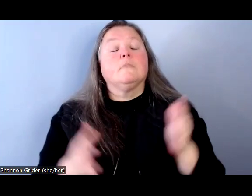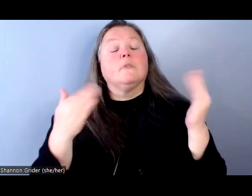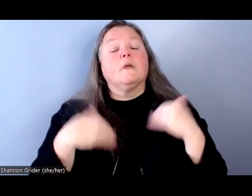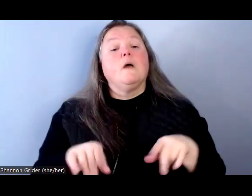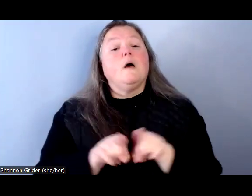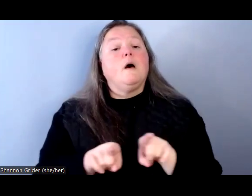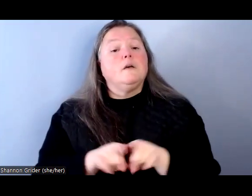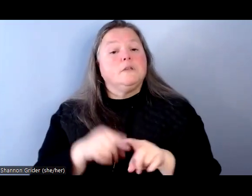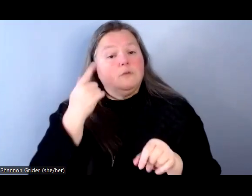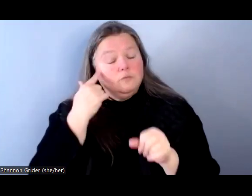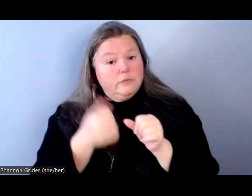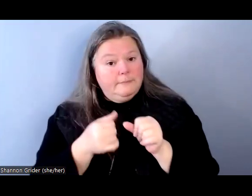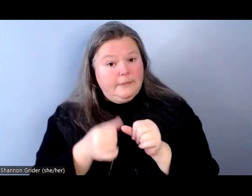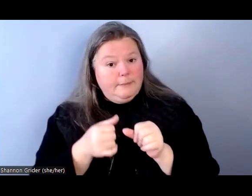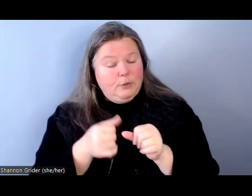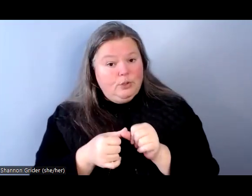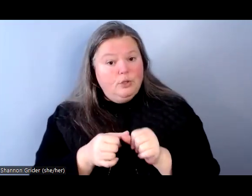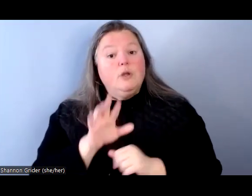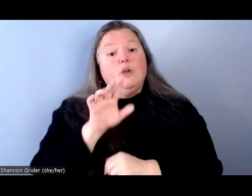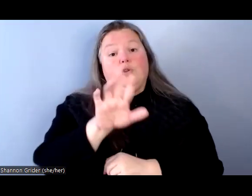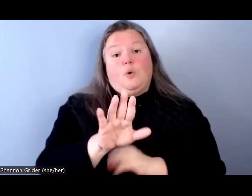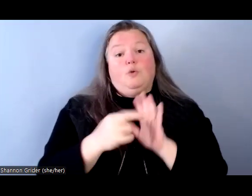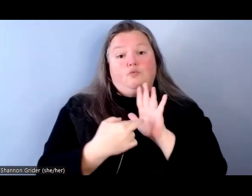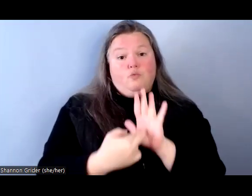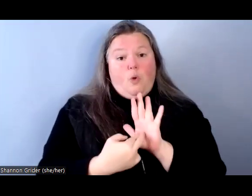Please also keep in mind that the role